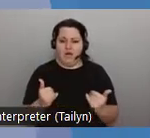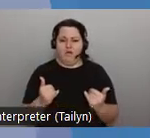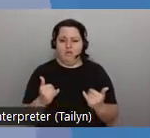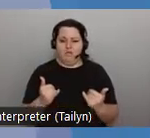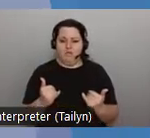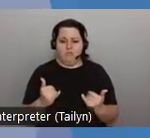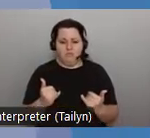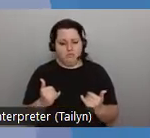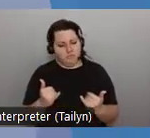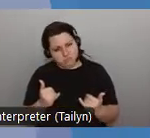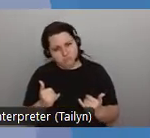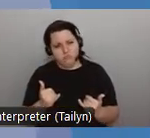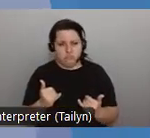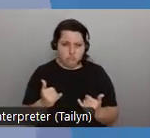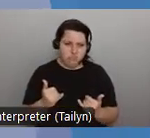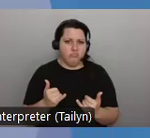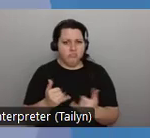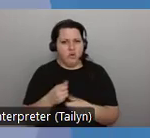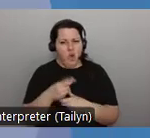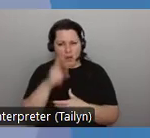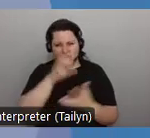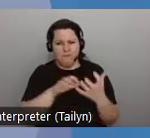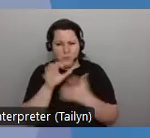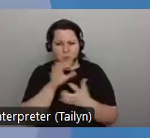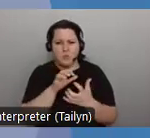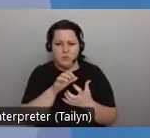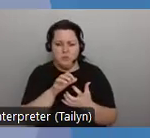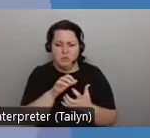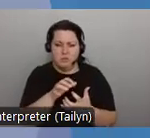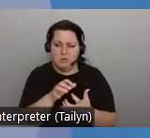multiple times, is now creating potential confusion